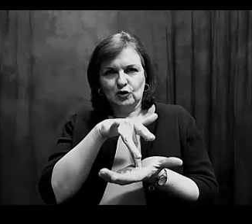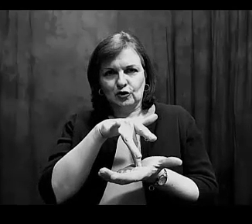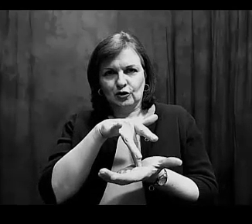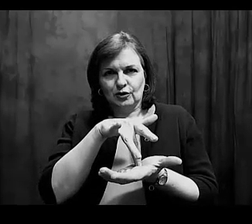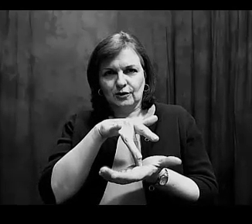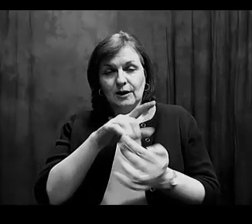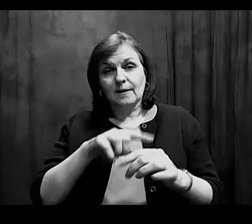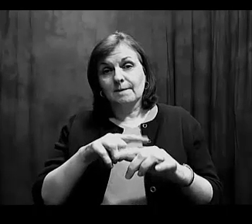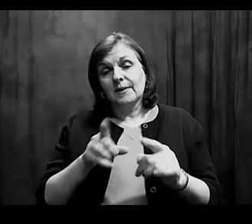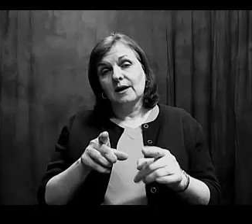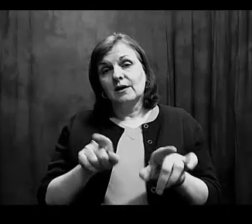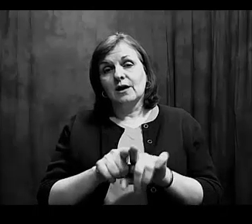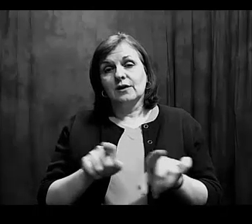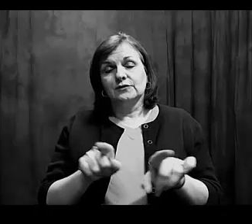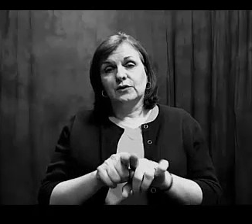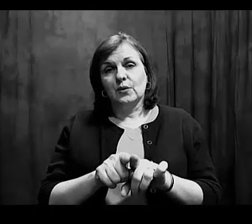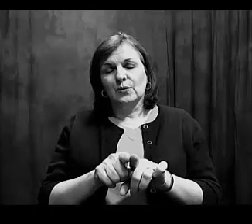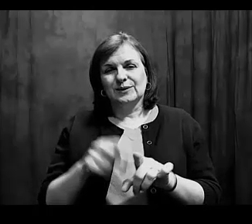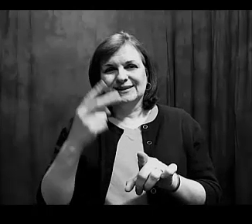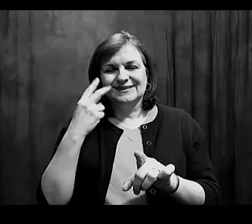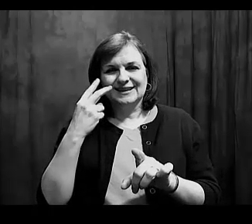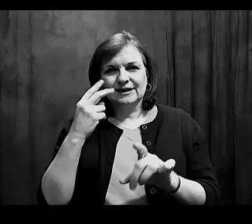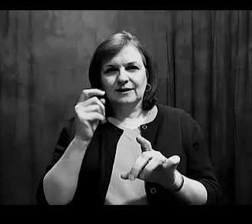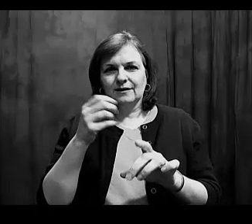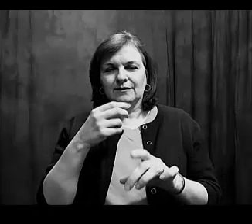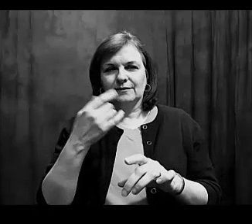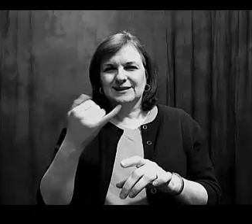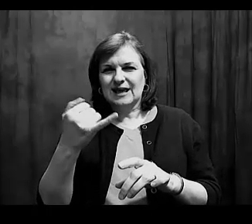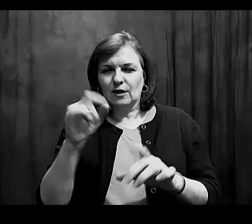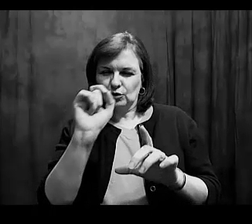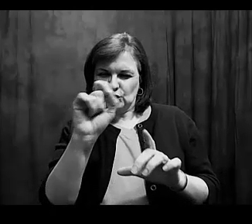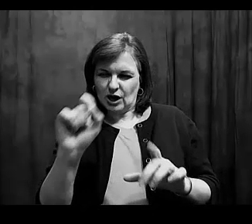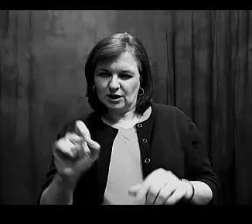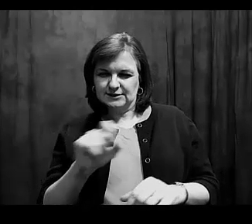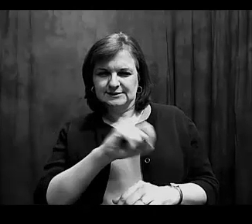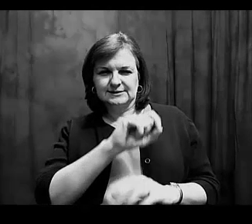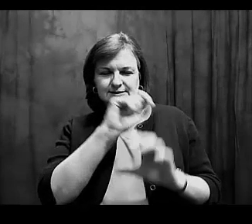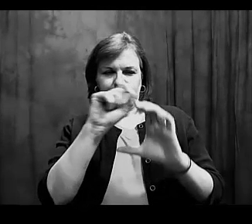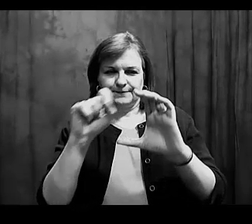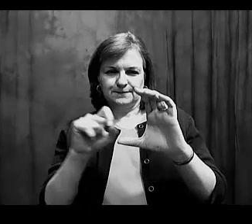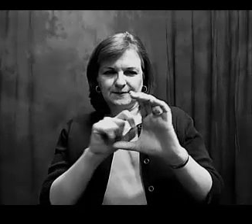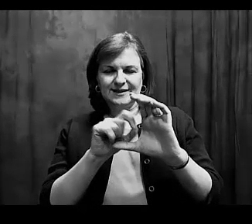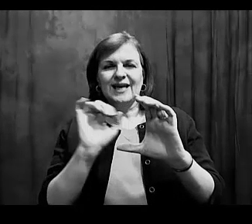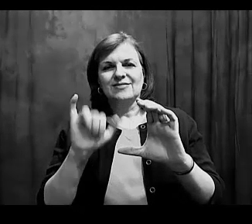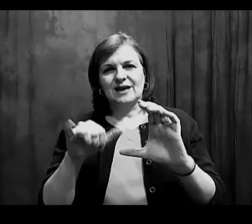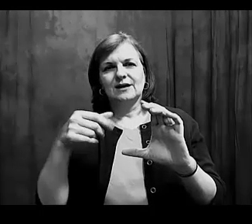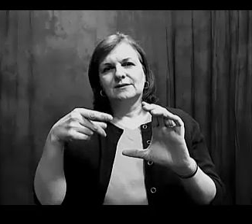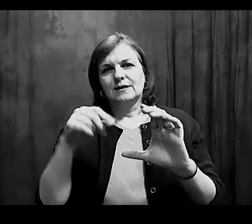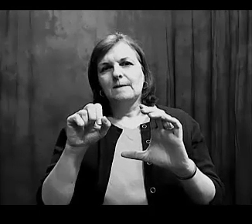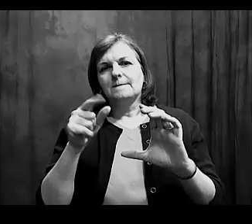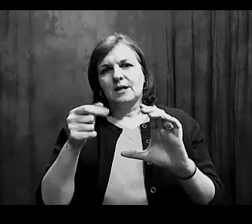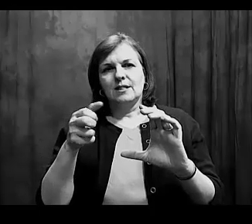but its also -- see all these little dots -- those little dots are pollen